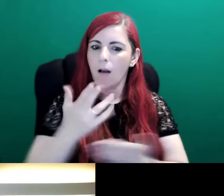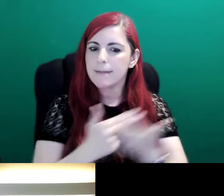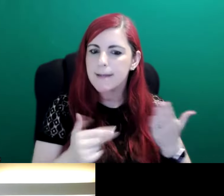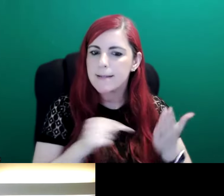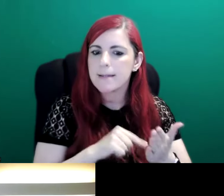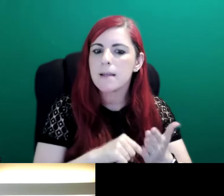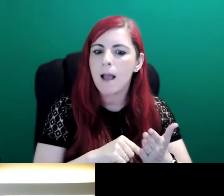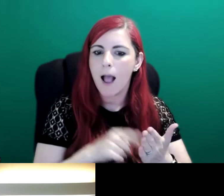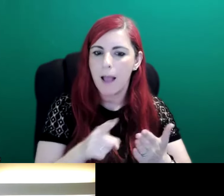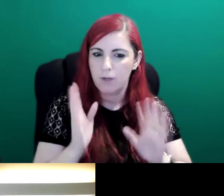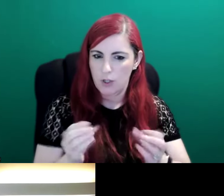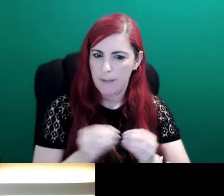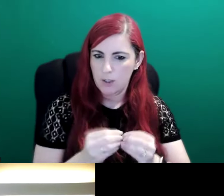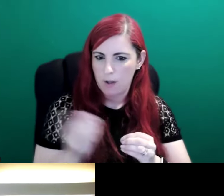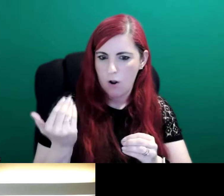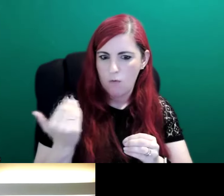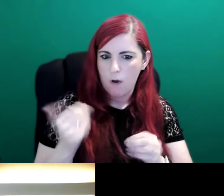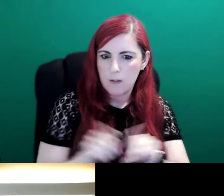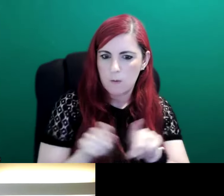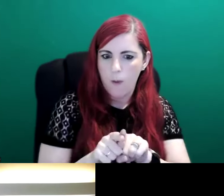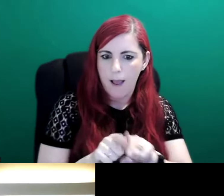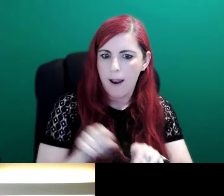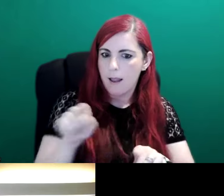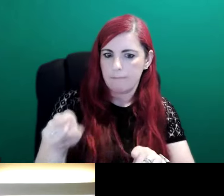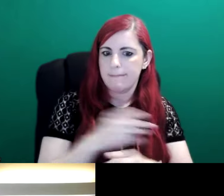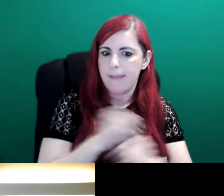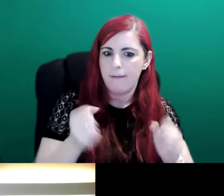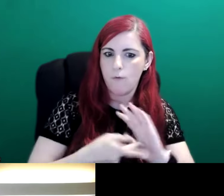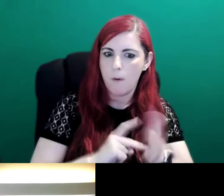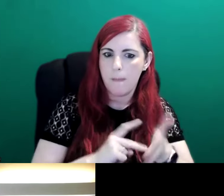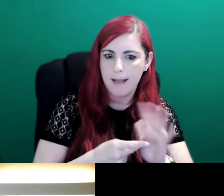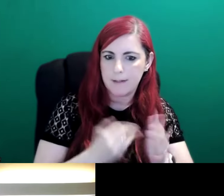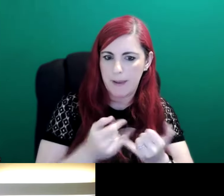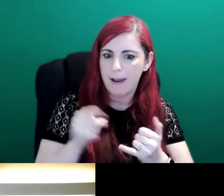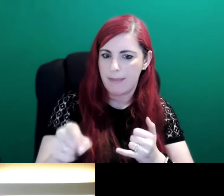Mainie Jellett never attended because she was too ill. Its first exhibition was in